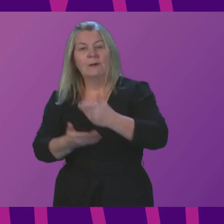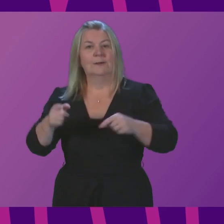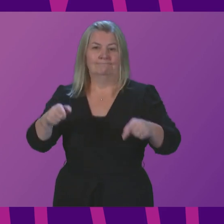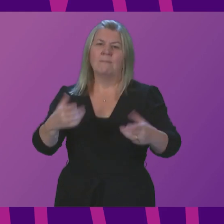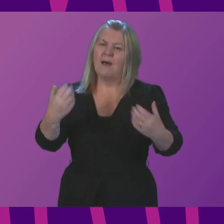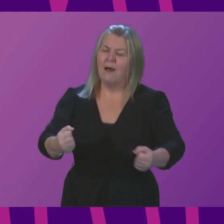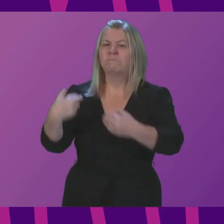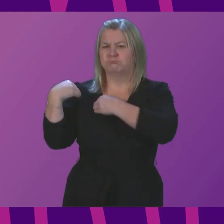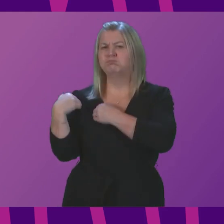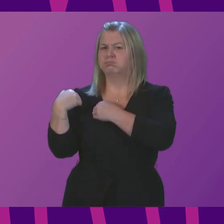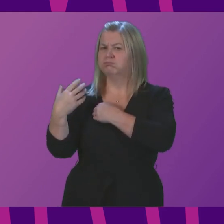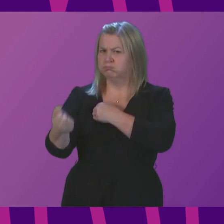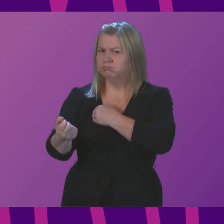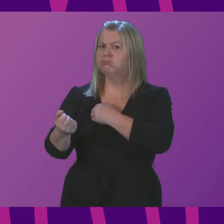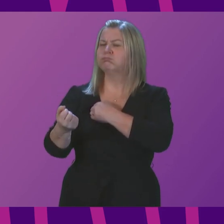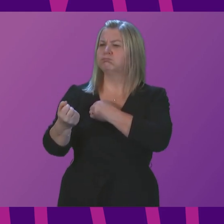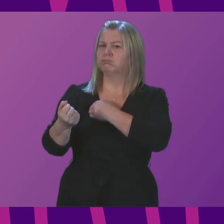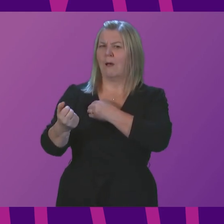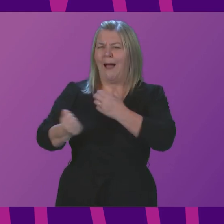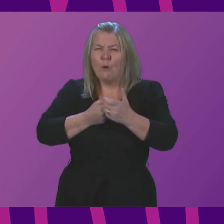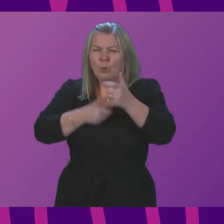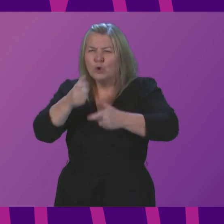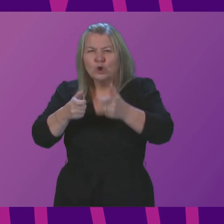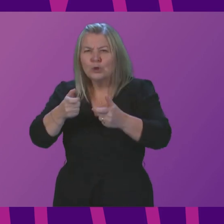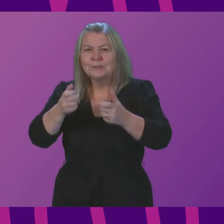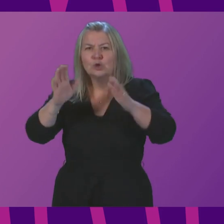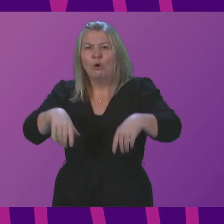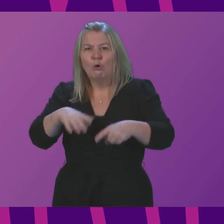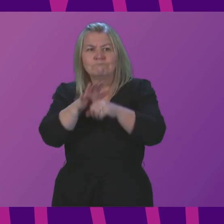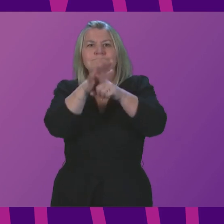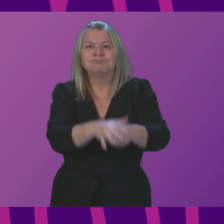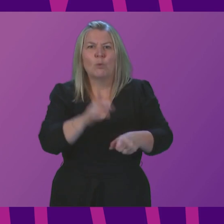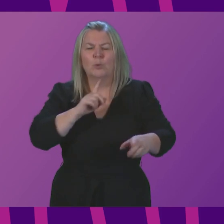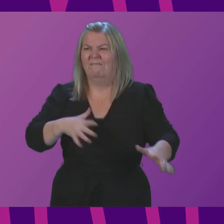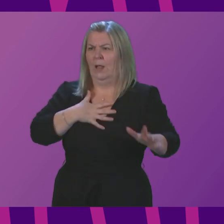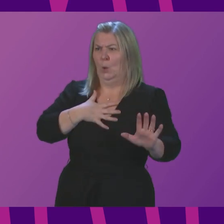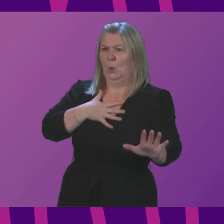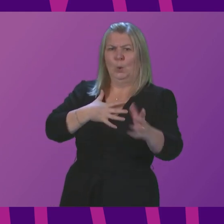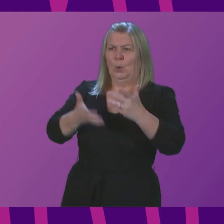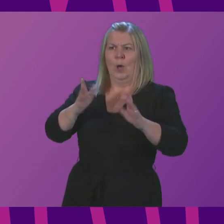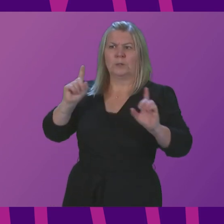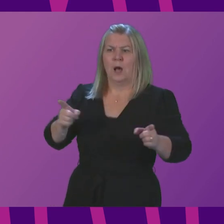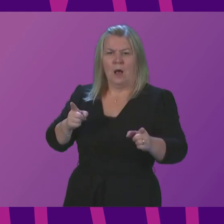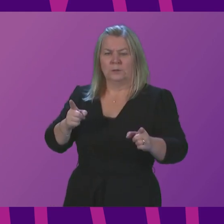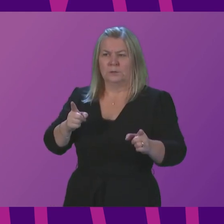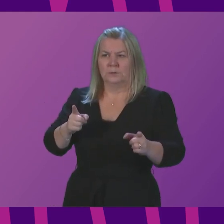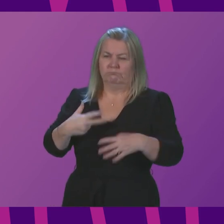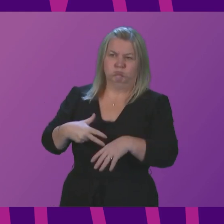that how we talk about them does not inadvertently put women off coming forward. All parts of